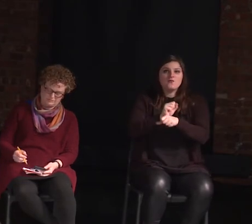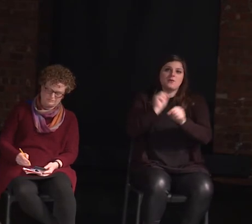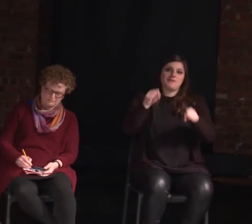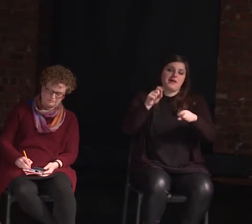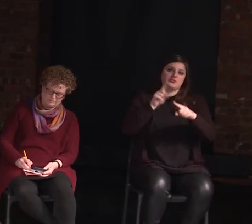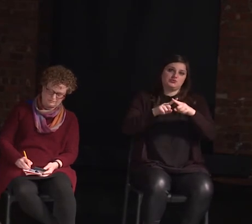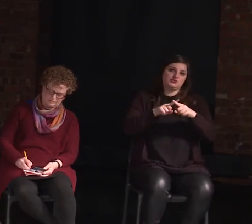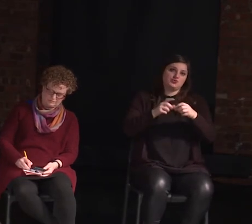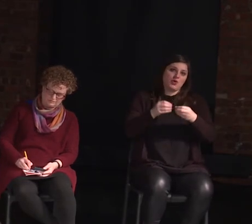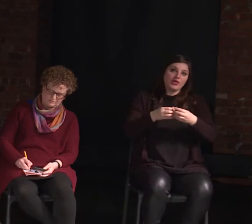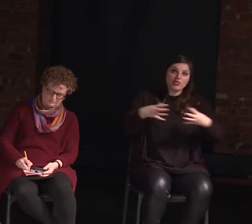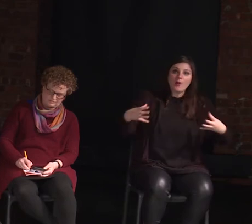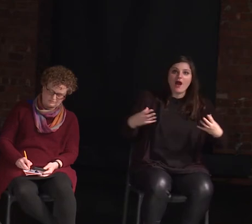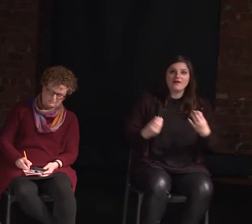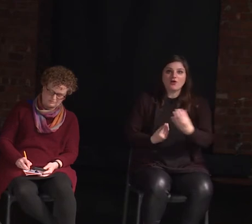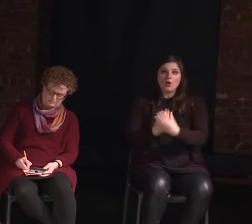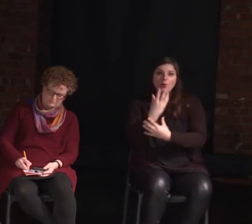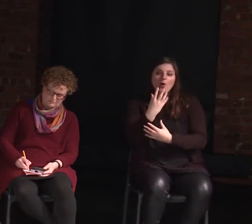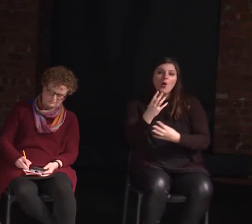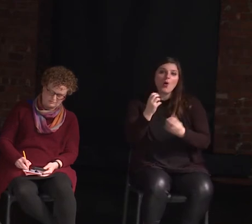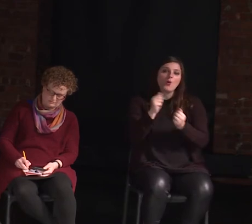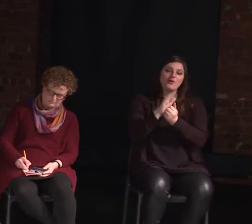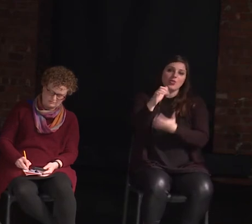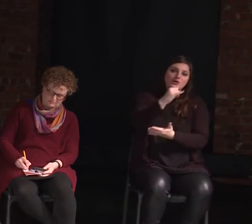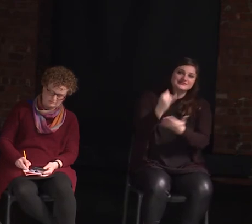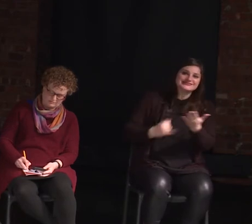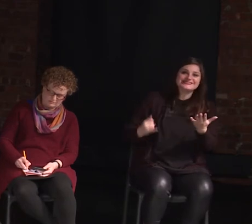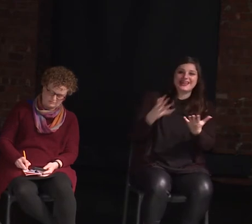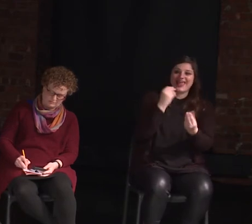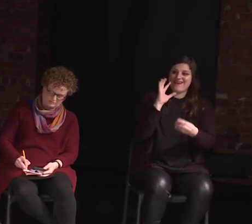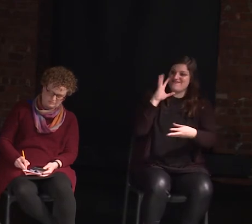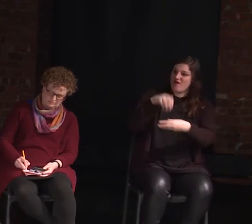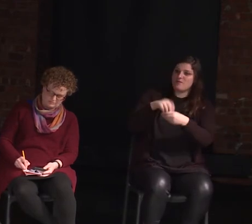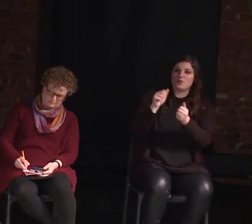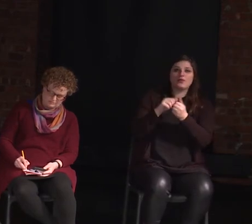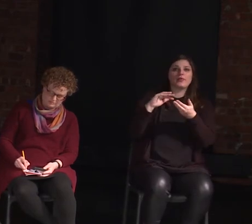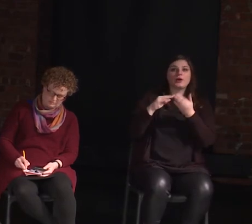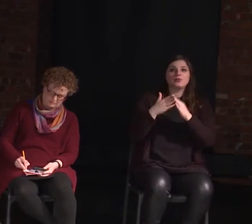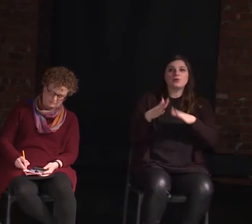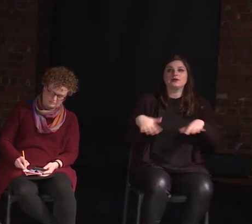and to reach out and be in the community and know those costs even if you're not getting